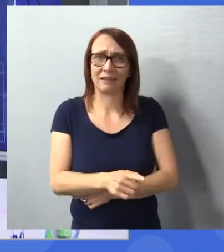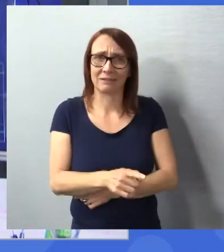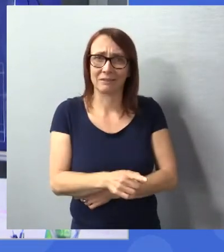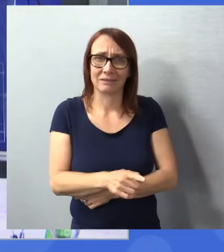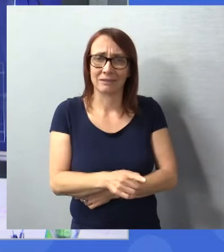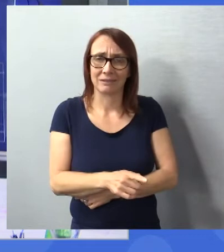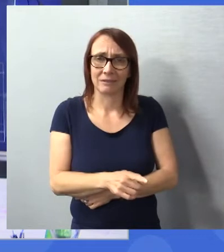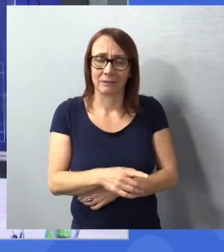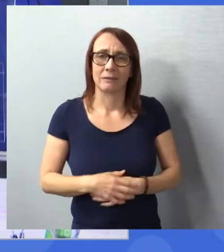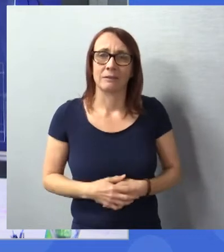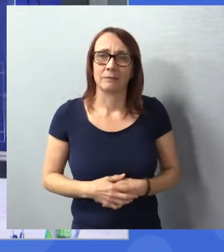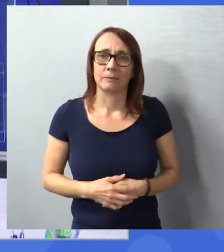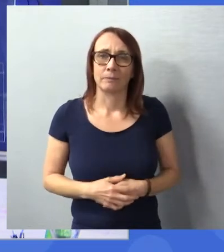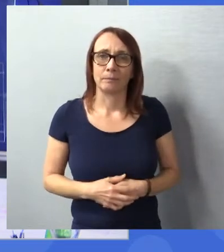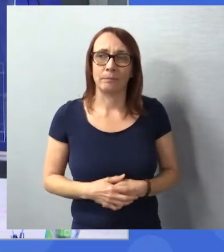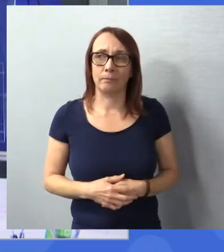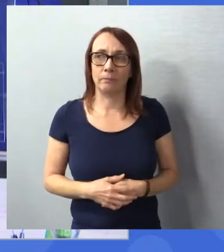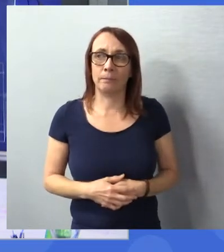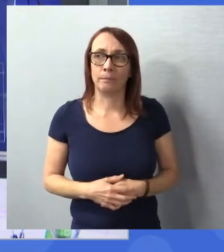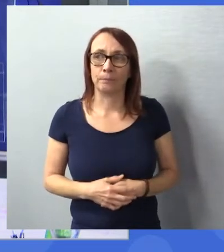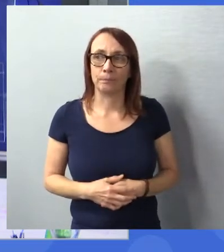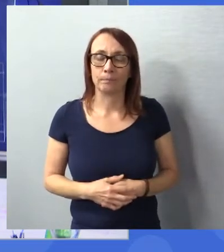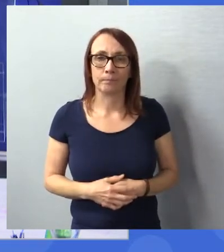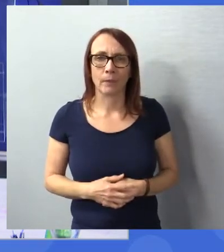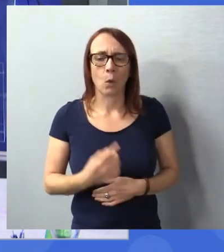things forward and one of the things we talked about on the table was that the